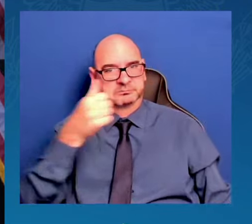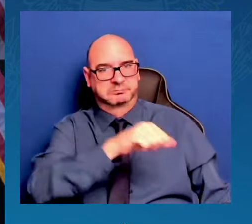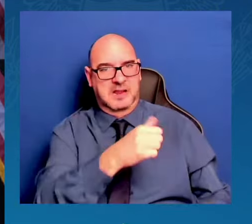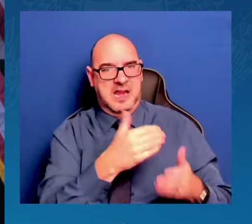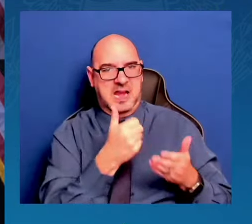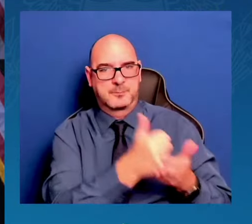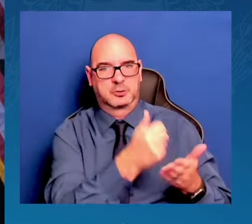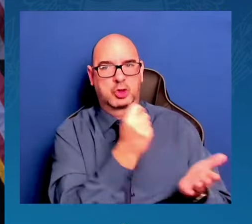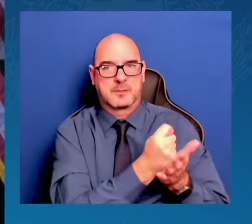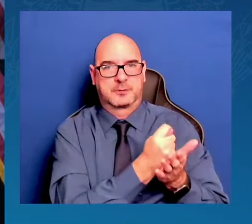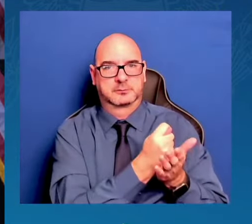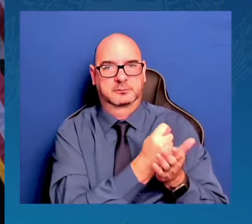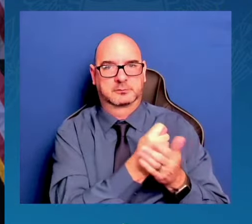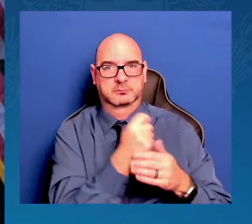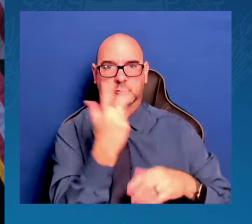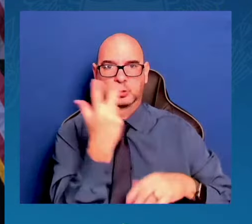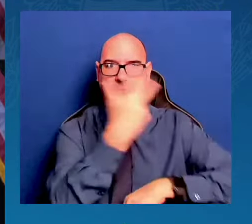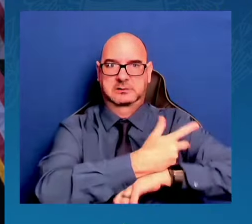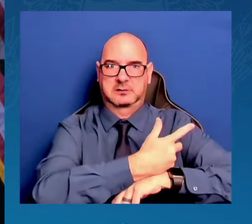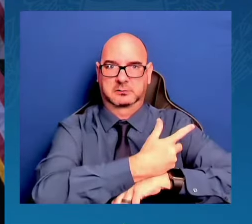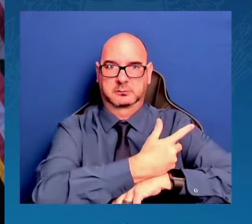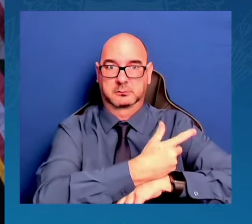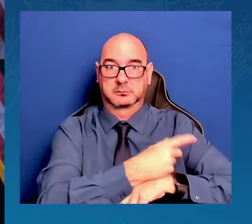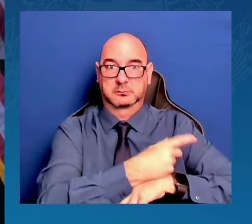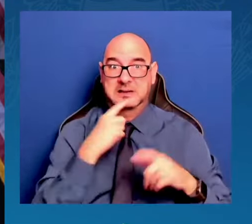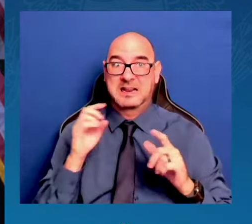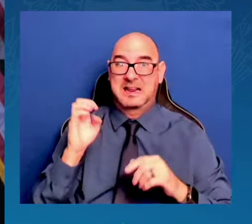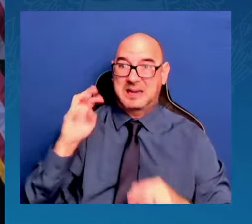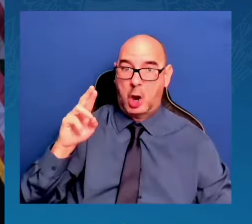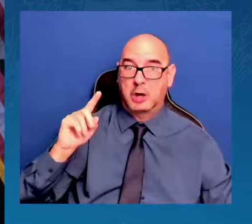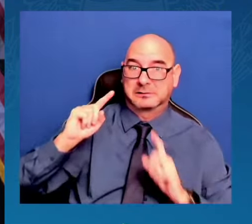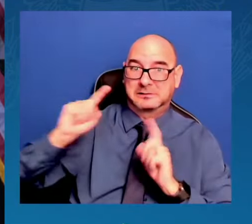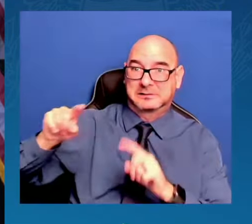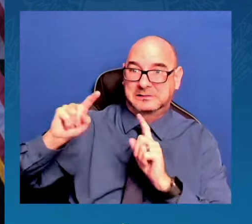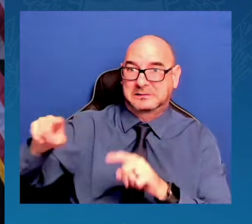at an emergency room because of that state's abortion ban.